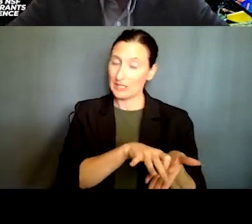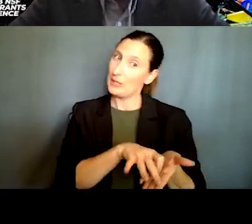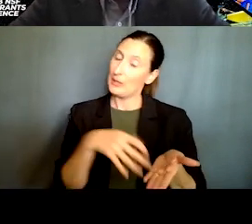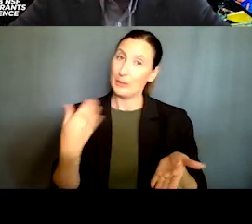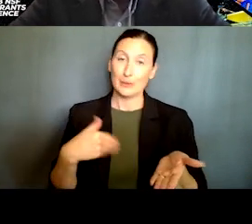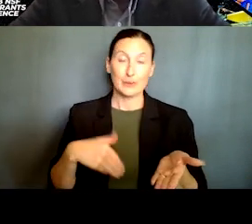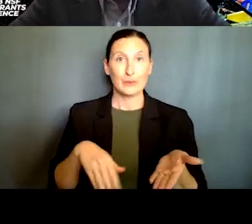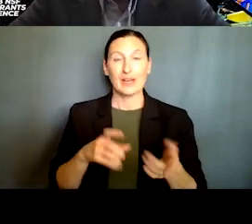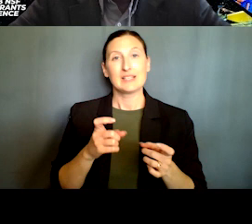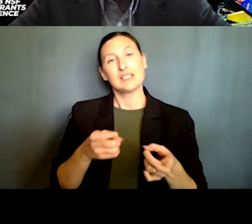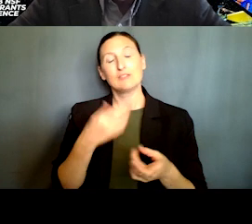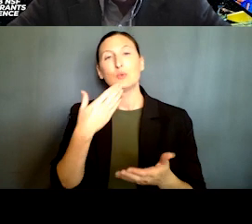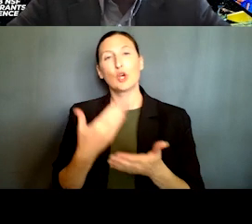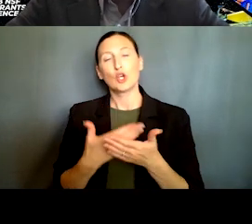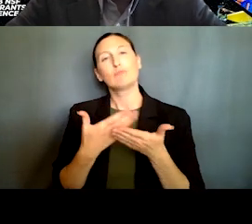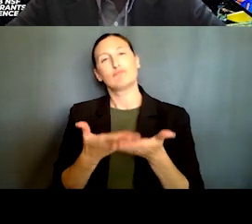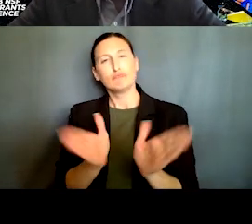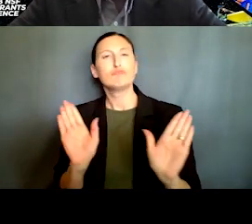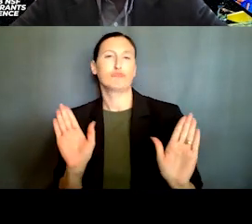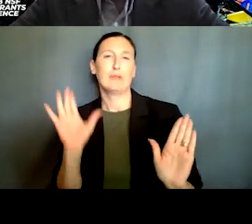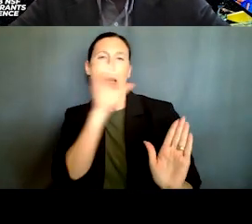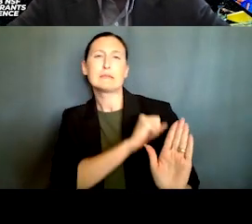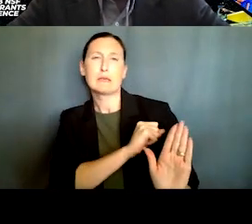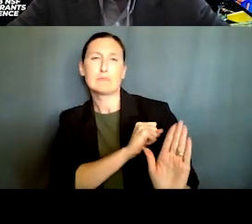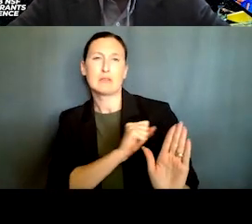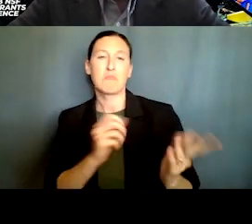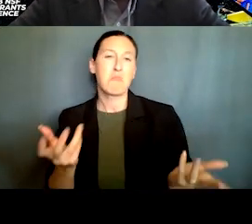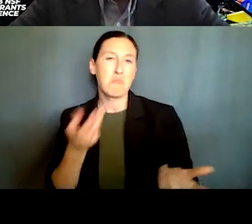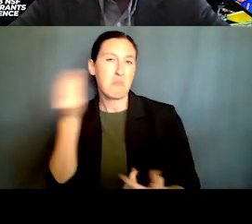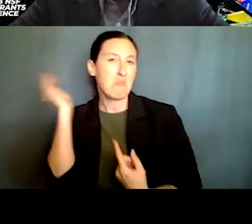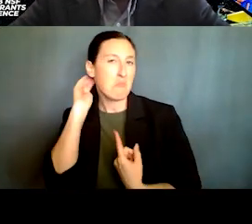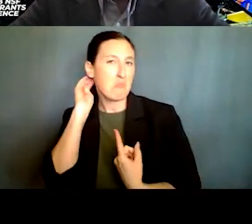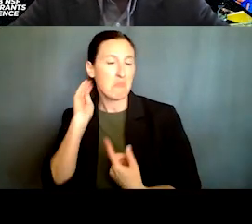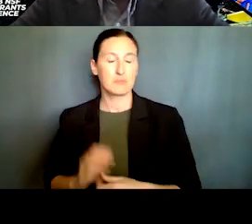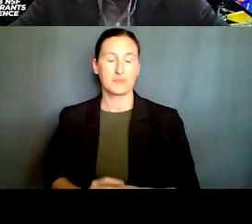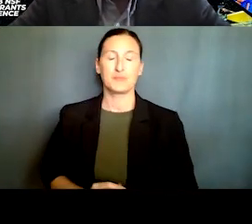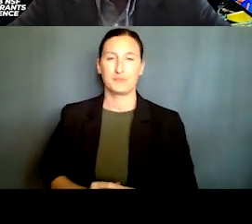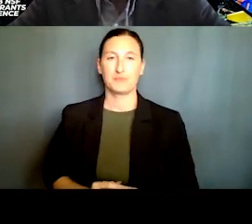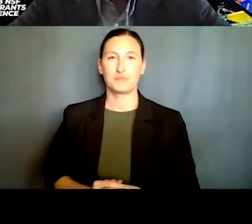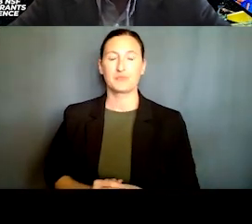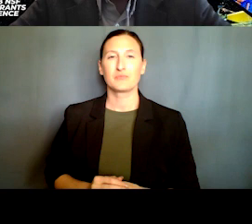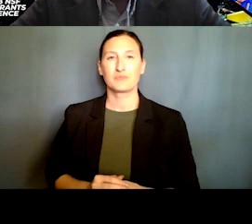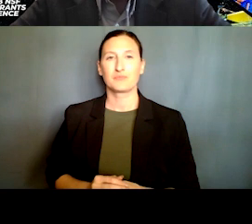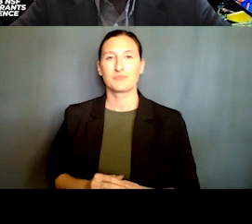it gives you a good ballpark estimate. I think is the way to think about numbers when it comes to data for